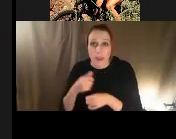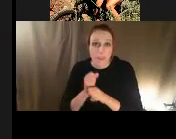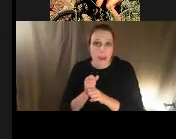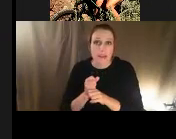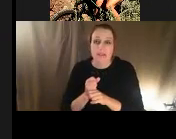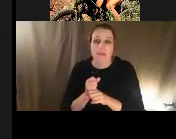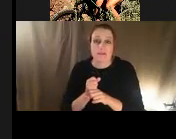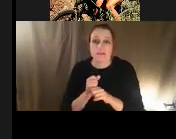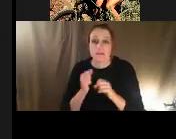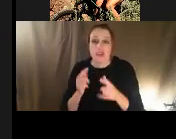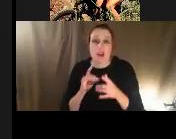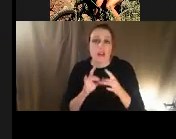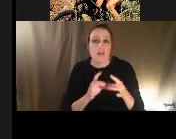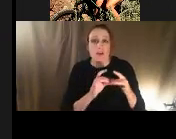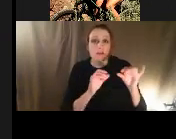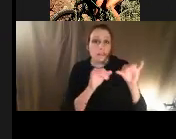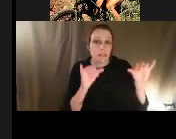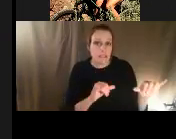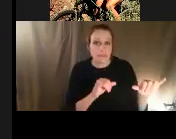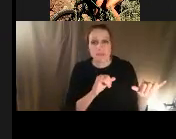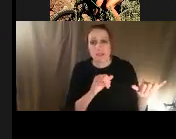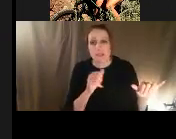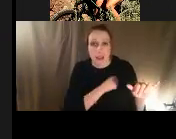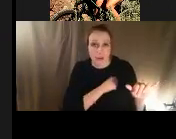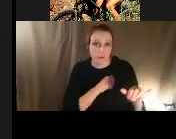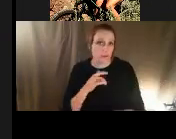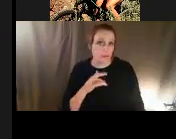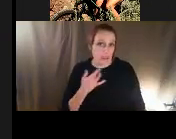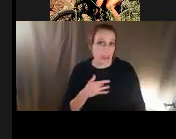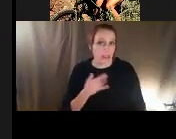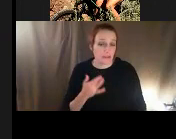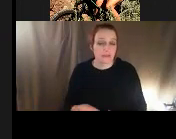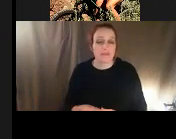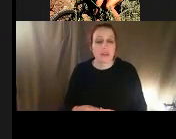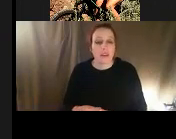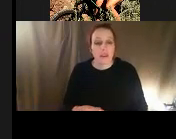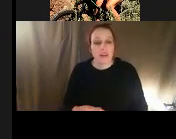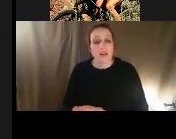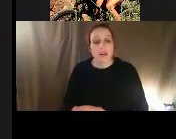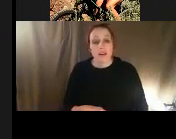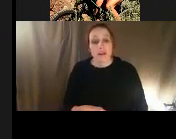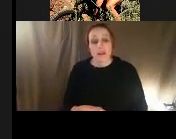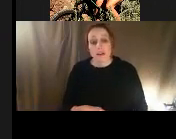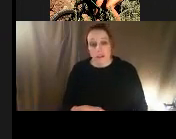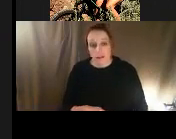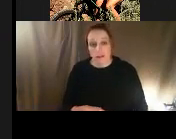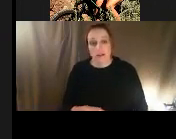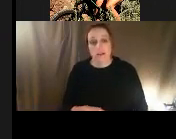certainly feelings. One of the main reasons why I kind of like this definition, because there are so many out there, but